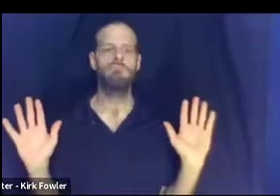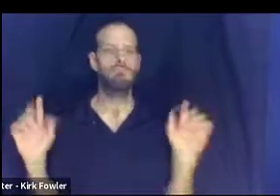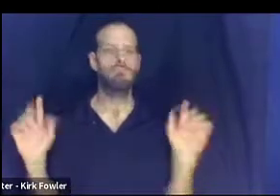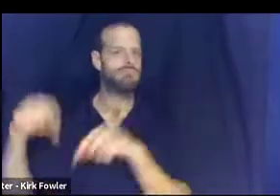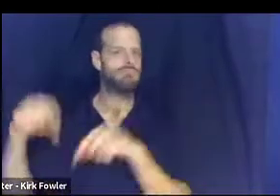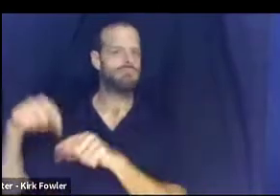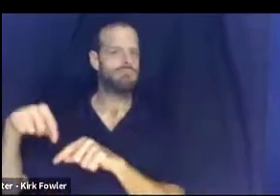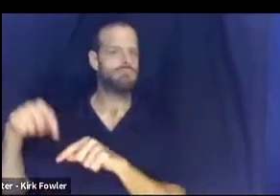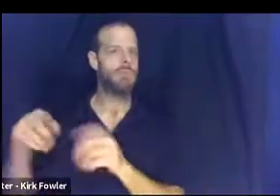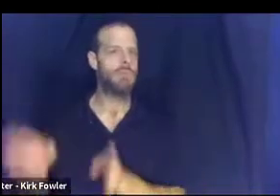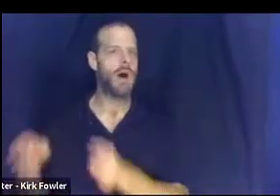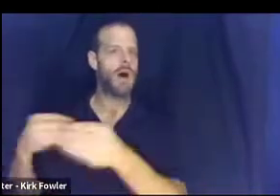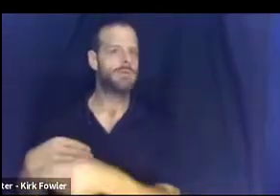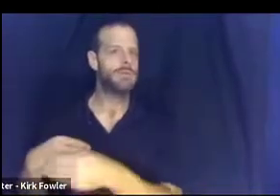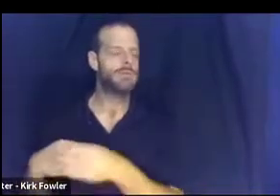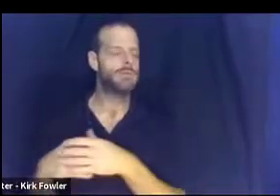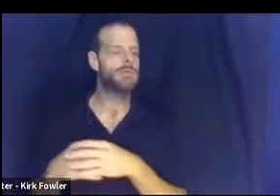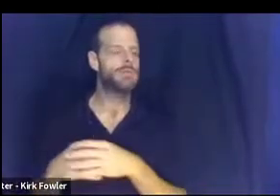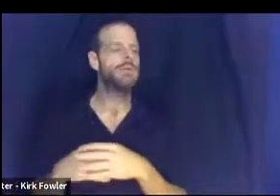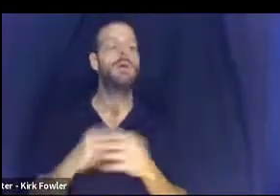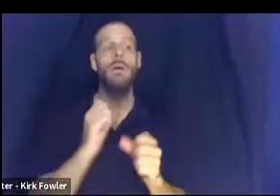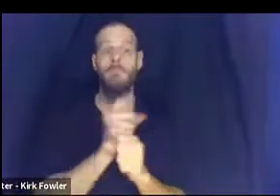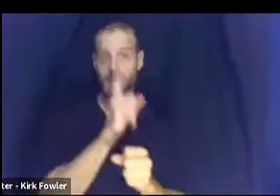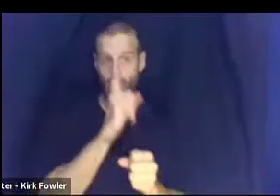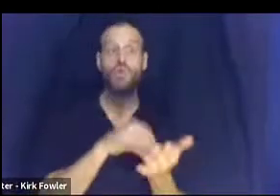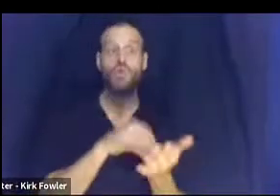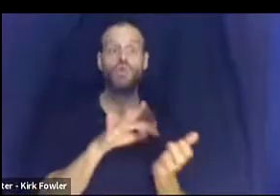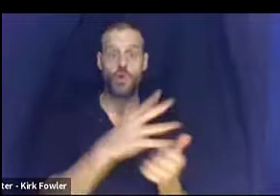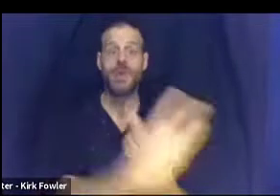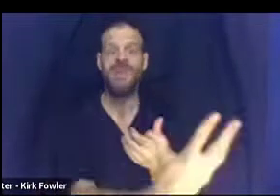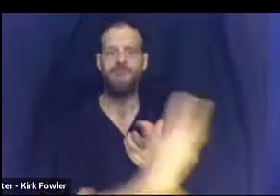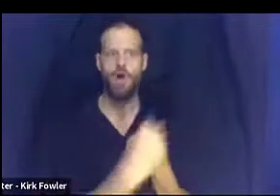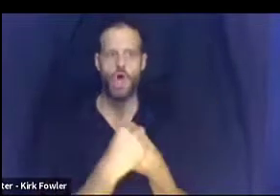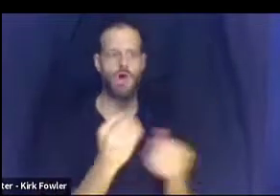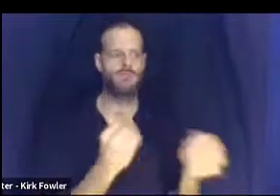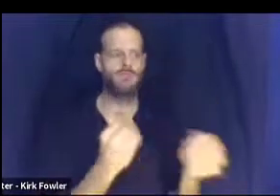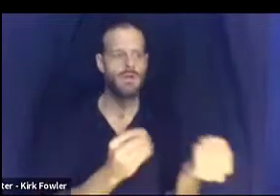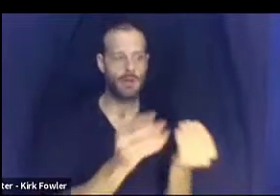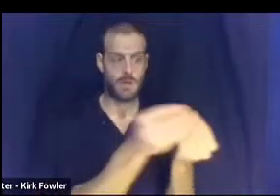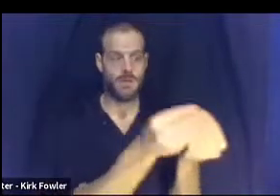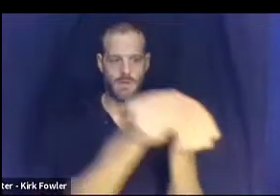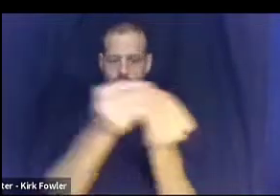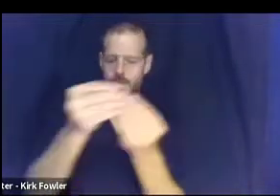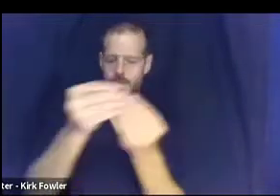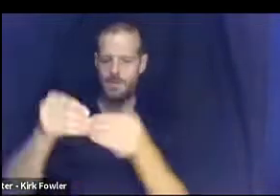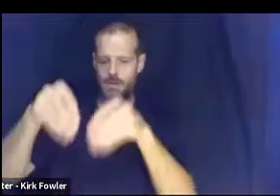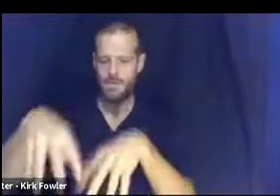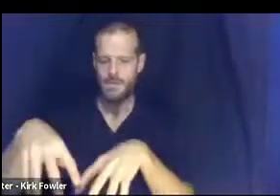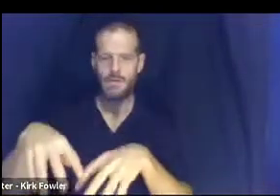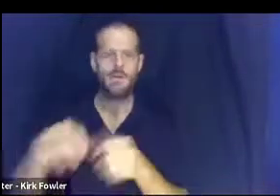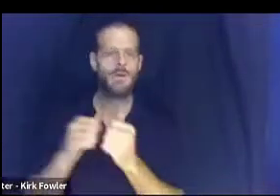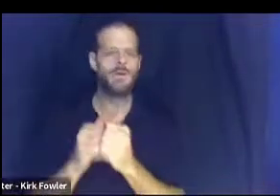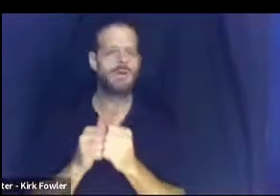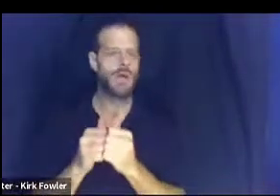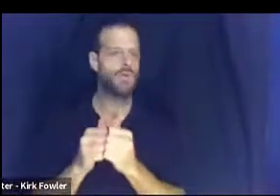and make sure that your student is part of the process of putting the symbol in the finished box. Don't just take it from them and put it in yourself and say,